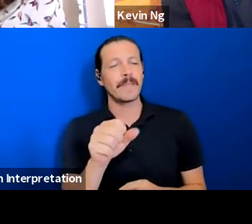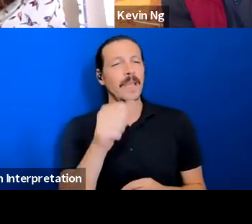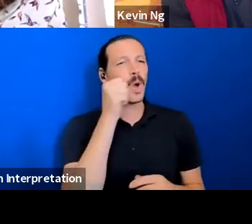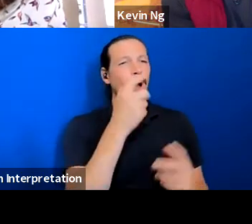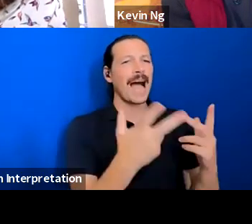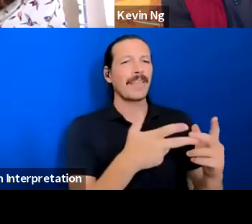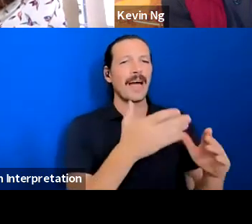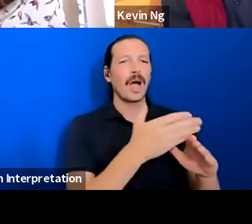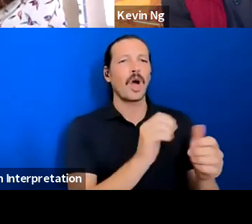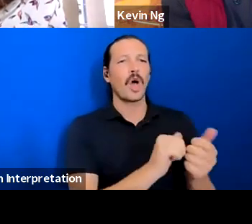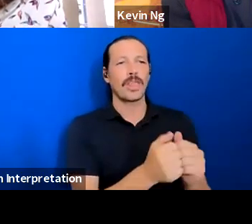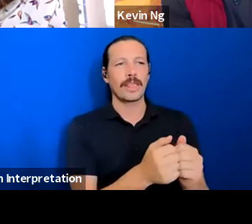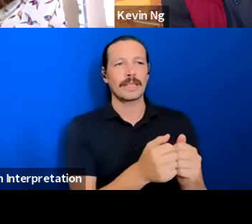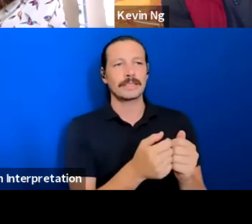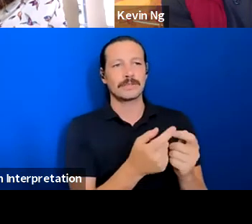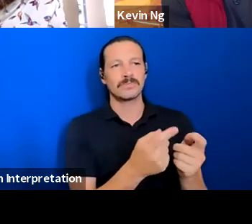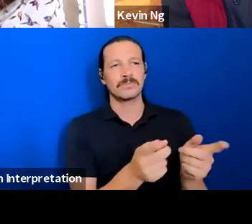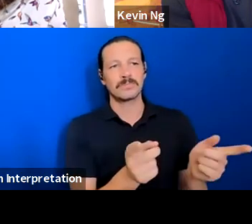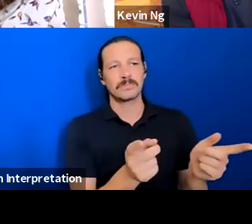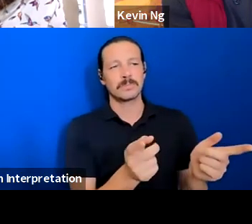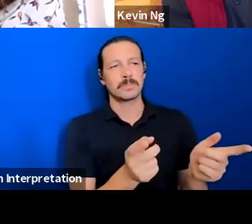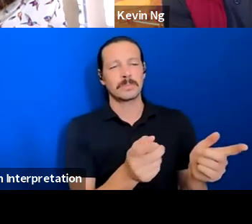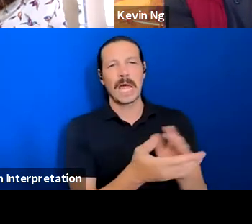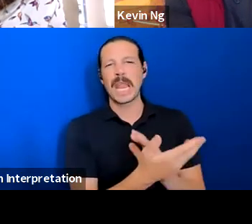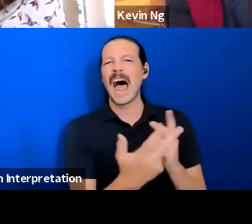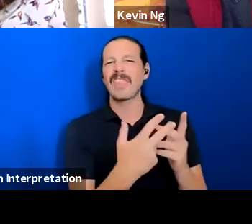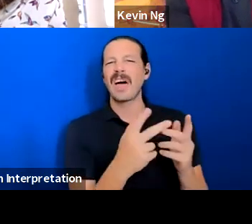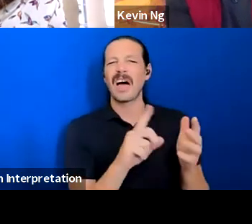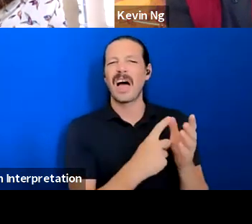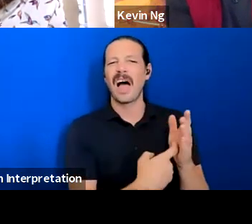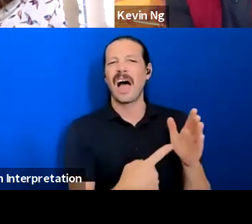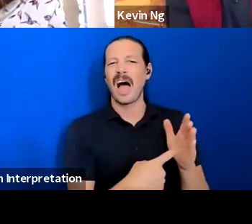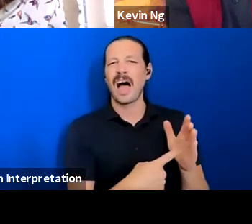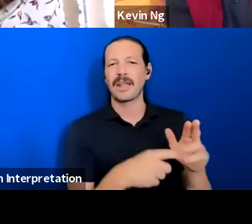art form groups and I think it's very different because I was very fortunate, I say fortunate,